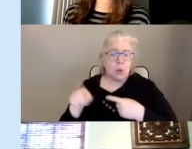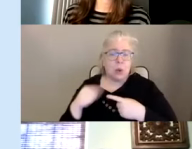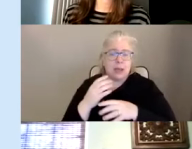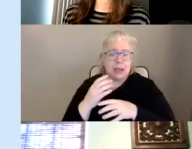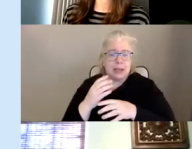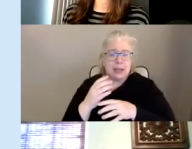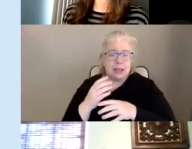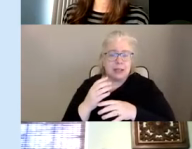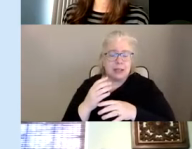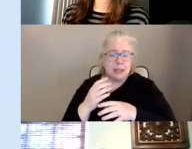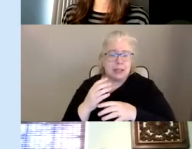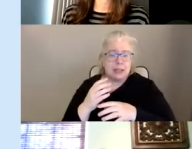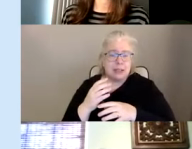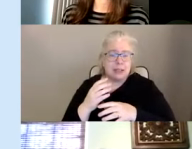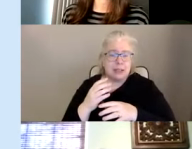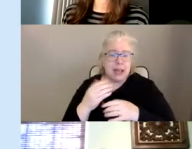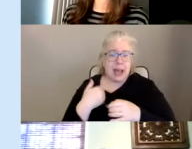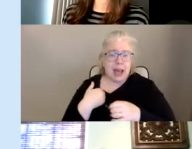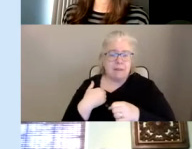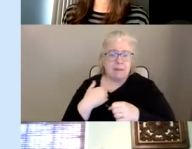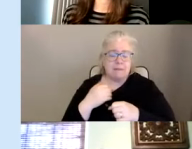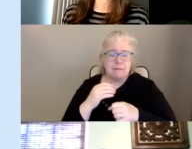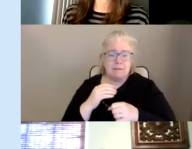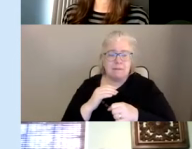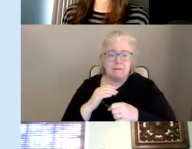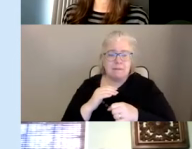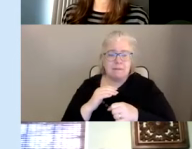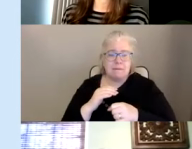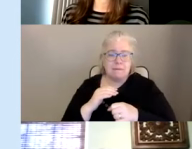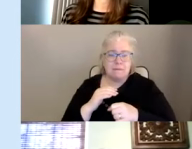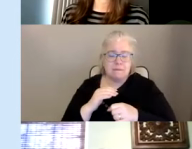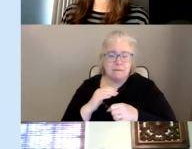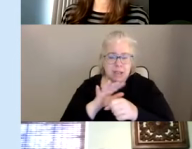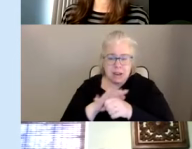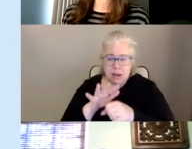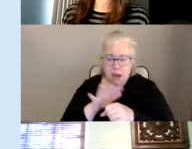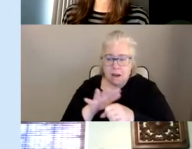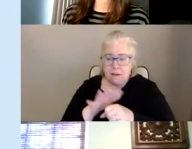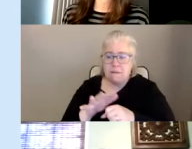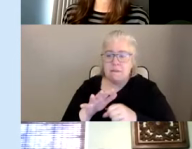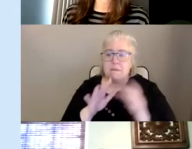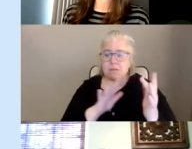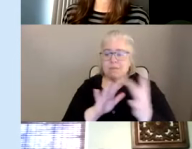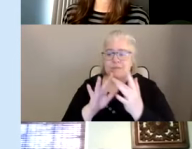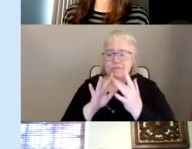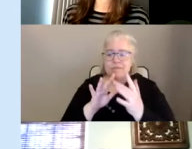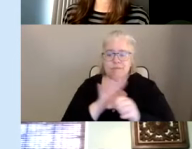where our marketing efforts are that we have targeted the Spanish speaking population